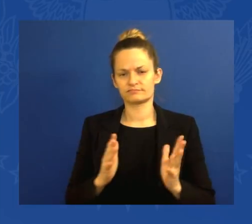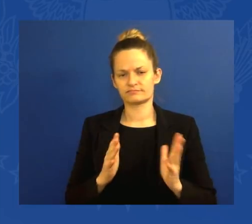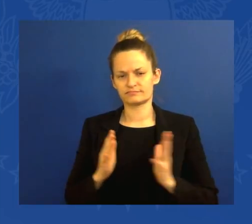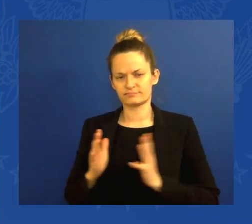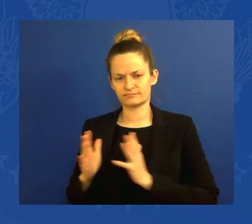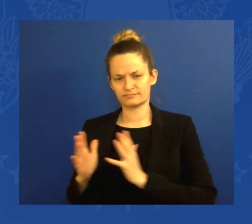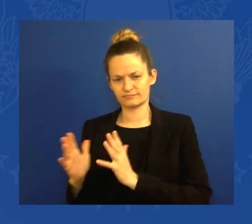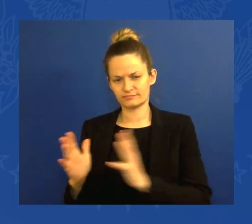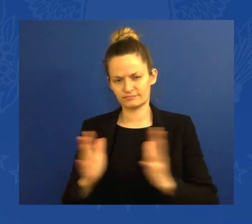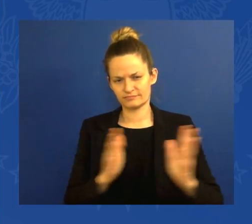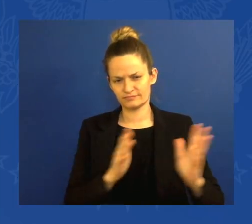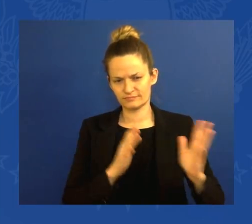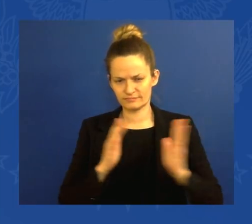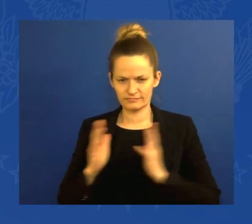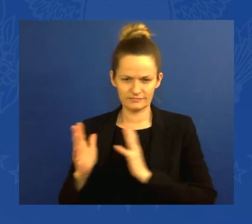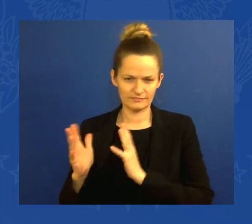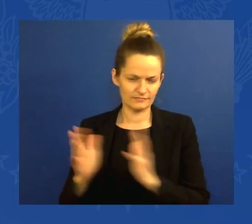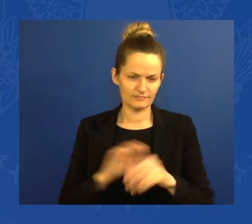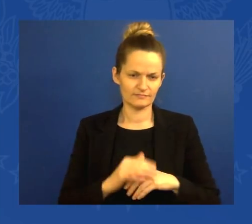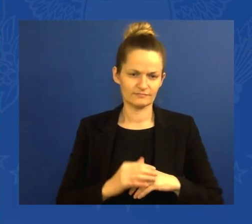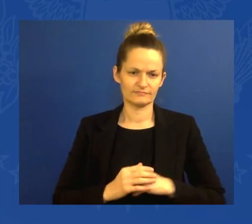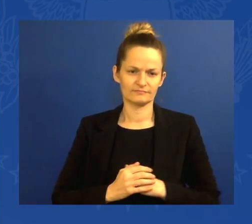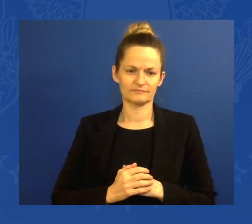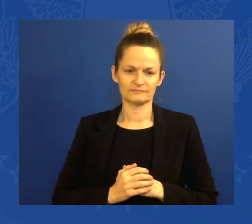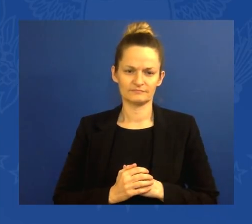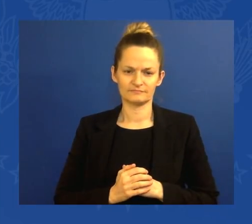And -- and almost equally as important,